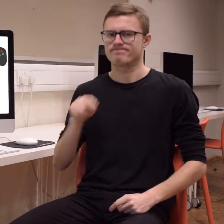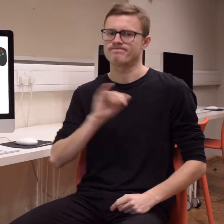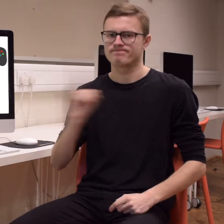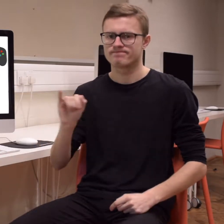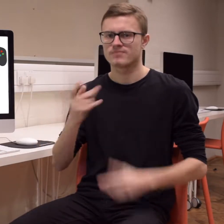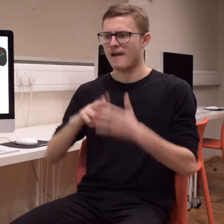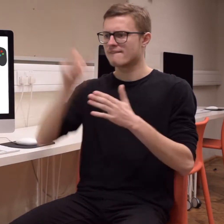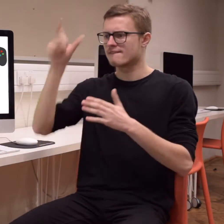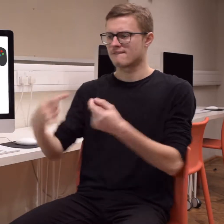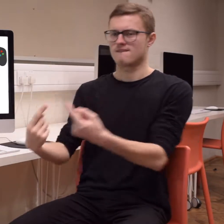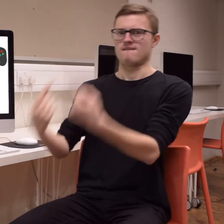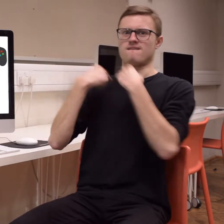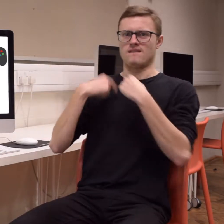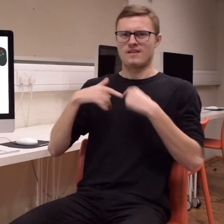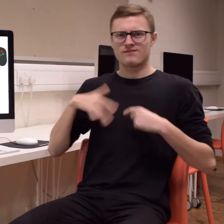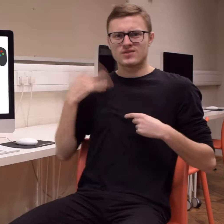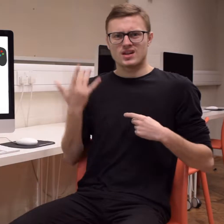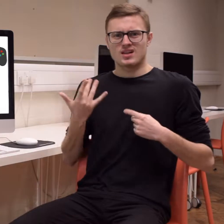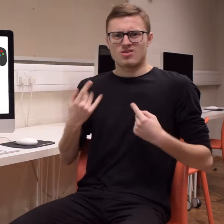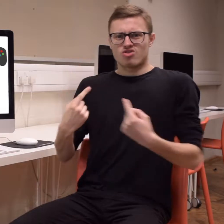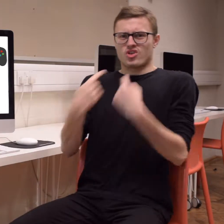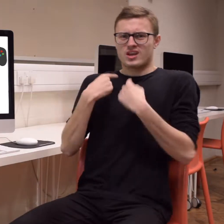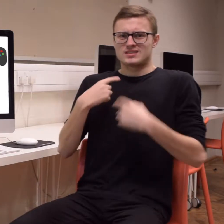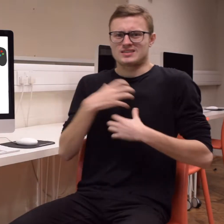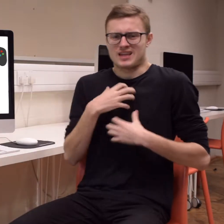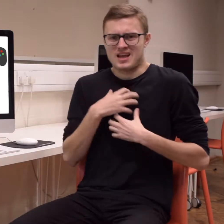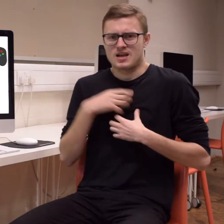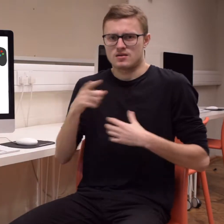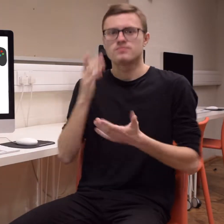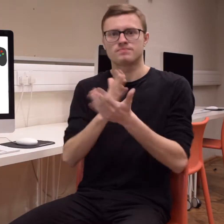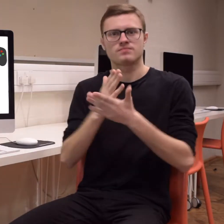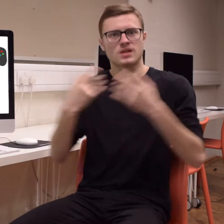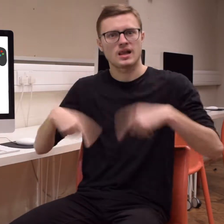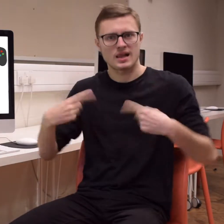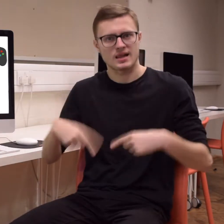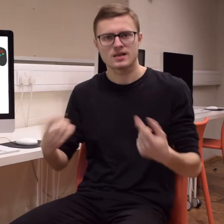If someone purposefully keeps sending you offensive messages that make you feel scared, it could be illegal.